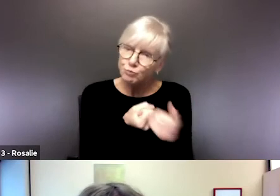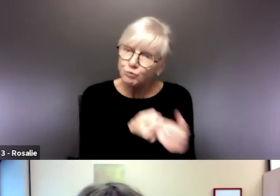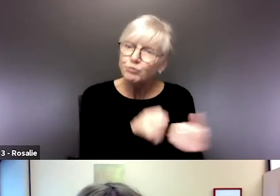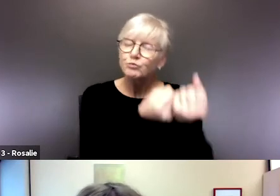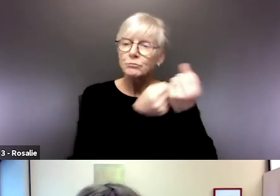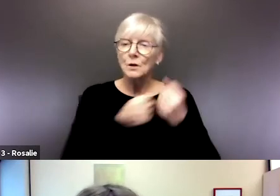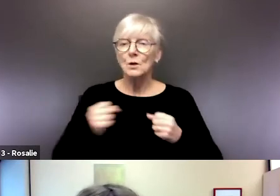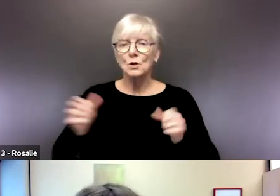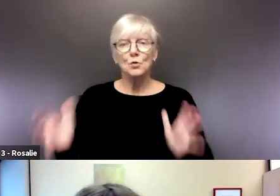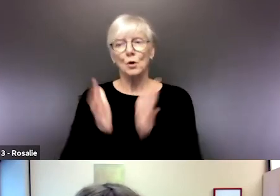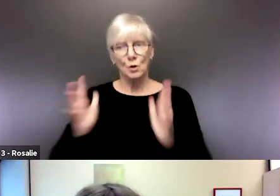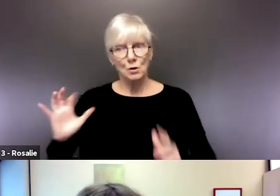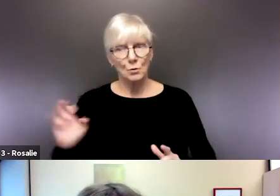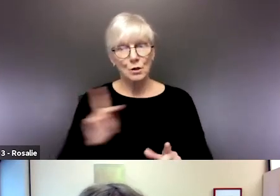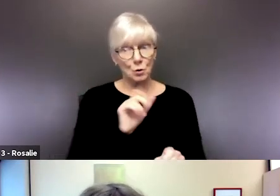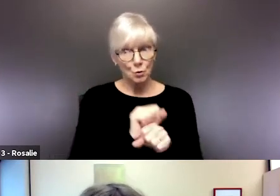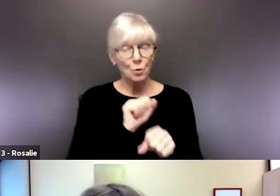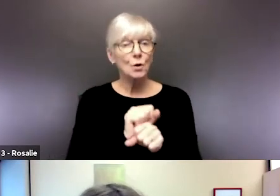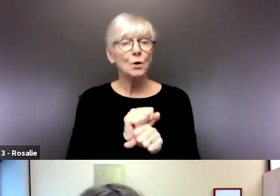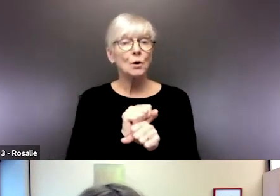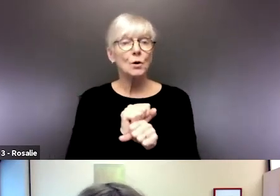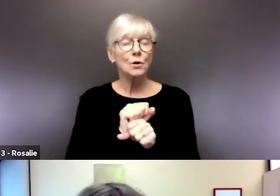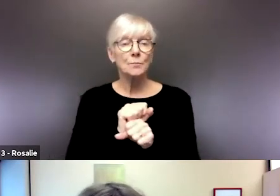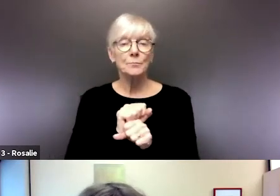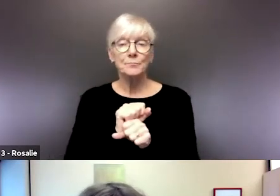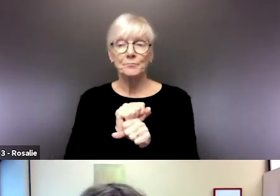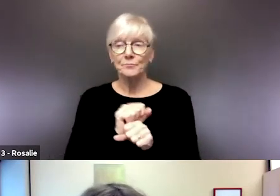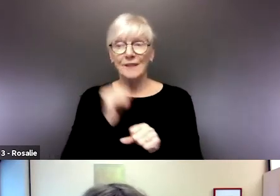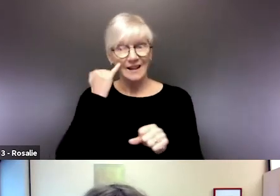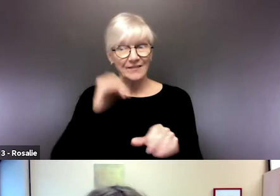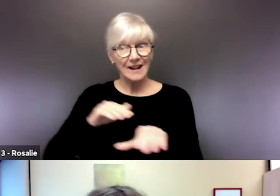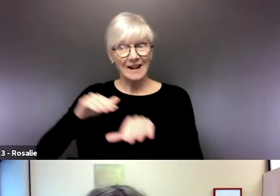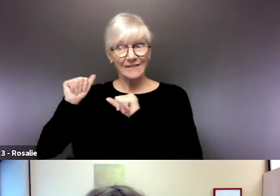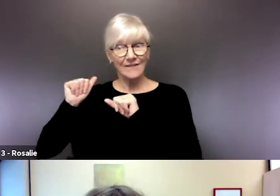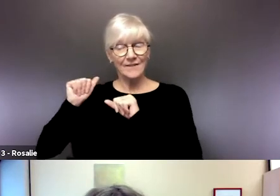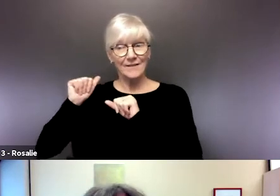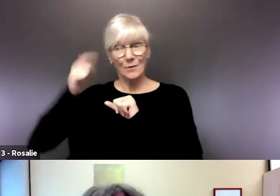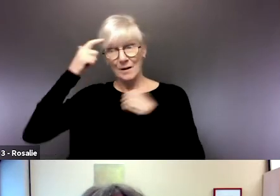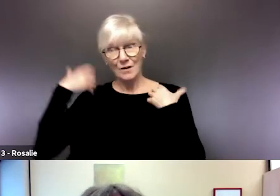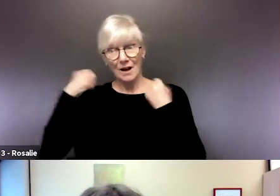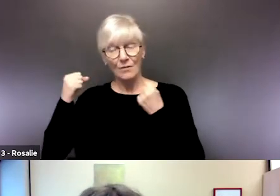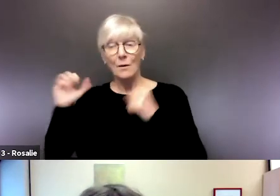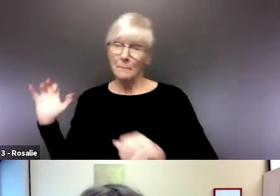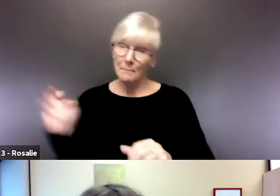work of workers who have been absent due to mental health, but also their retention in the workplace.